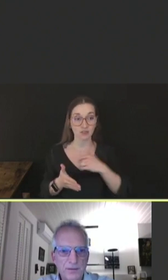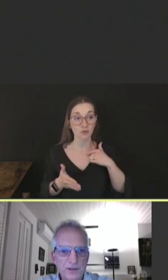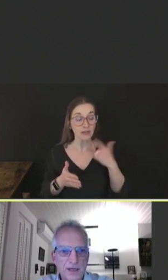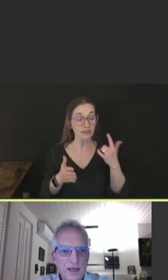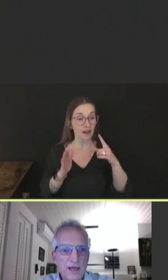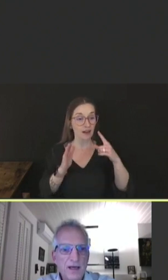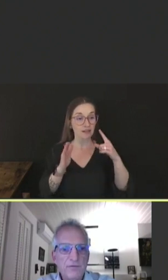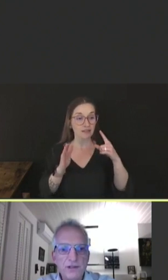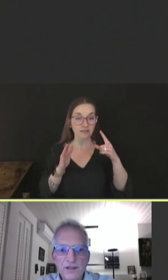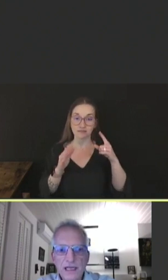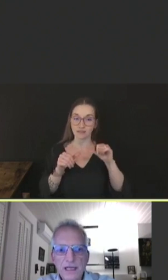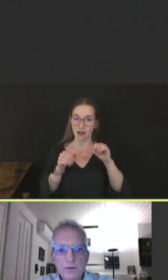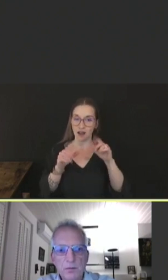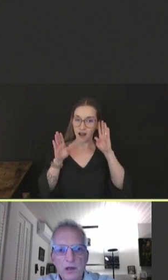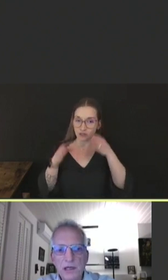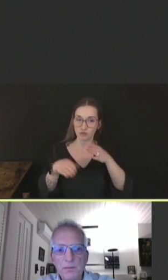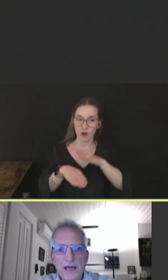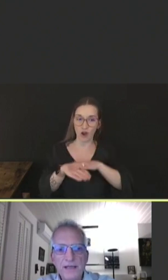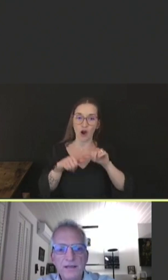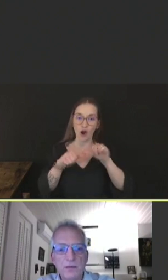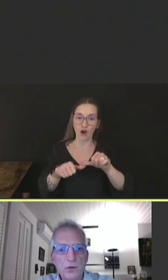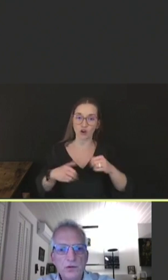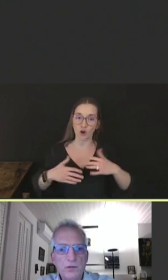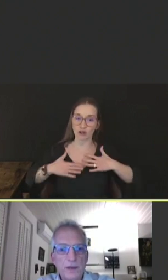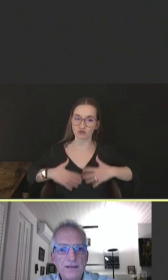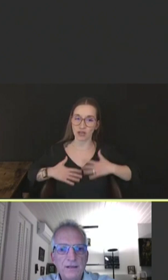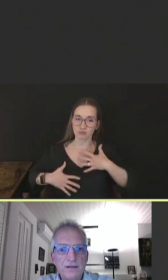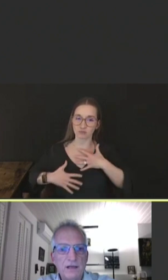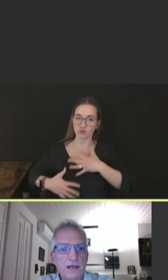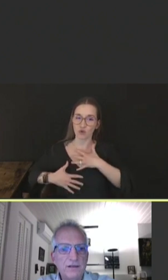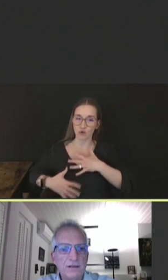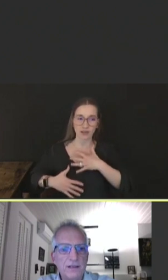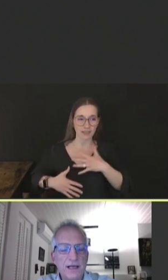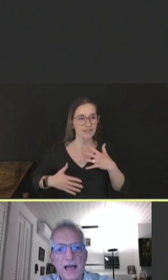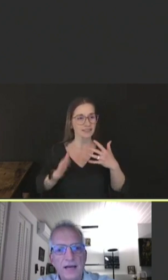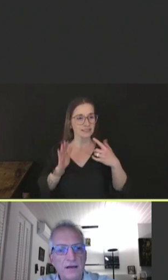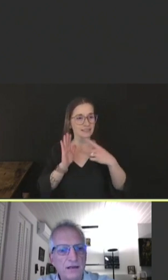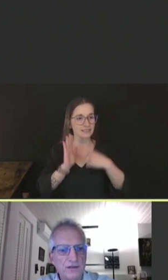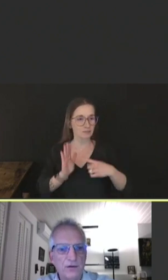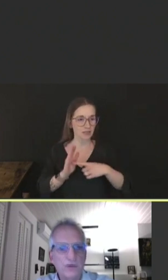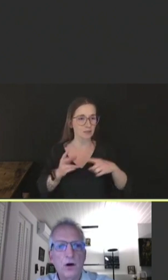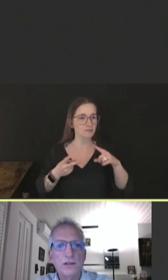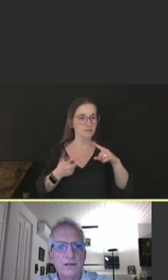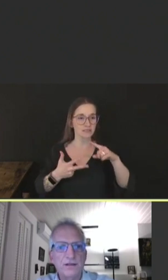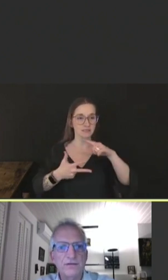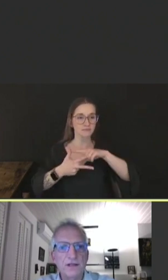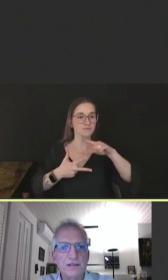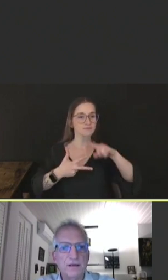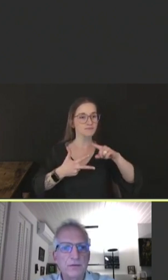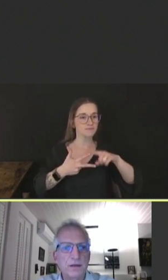fatigue with bodily pains and mood swings as a cluster, and a cluster of cognitive symptoms.